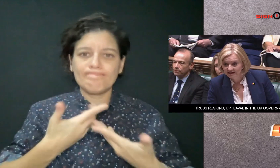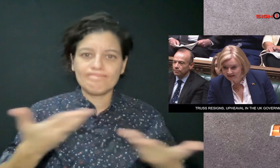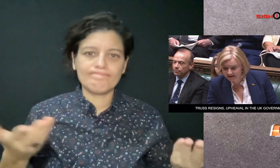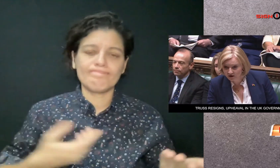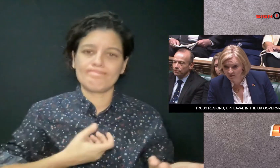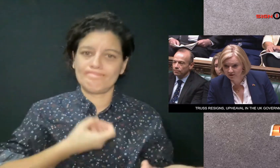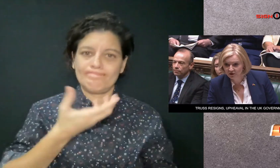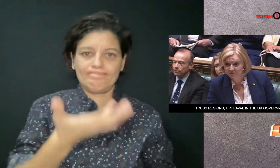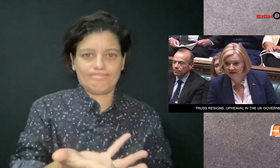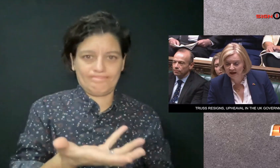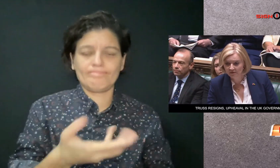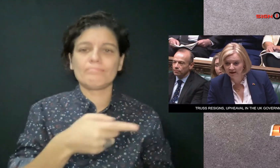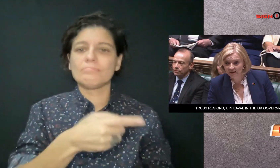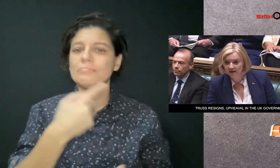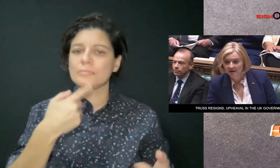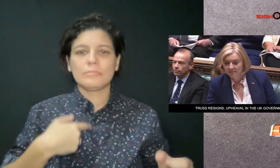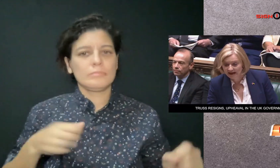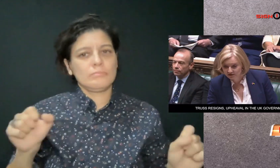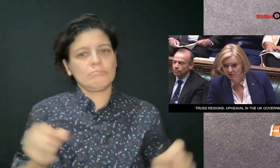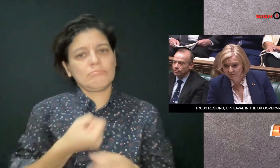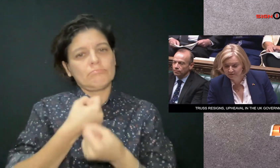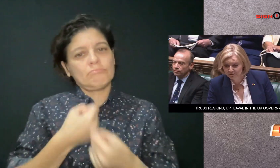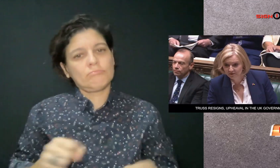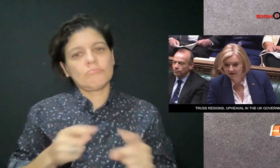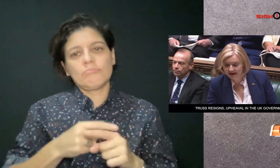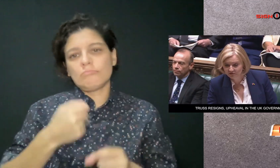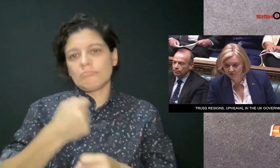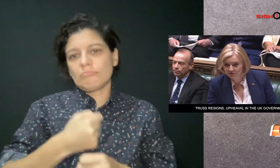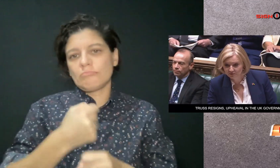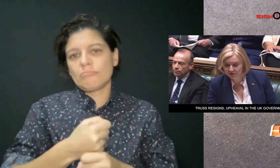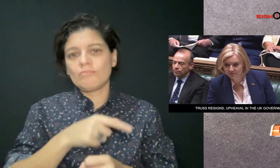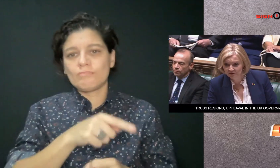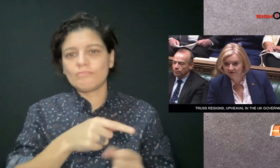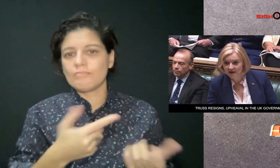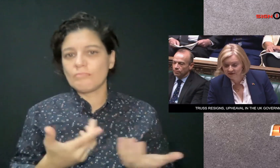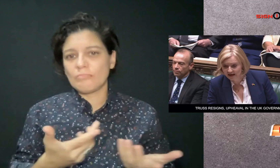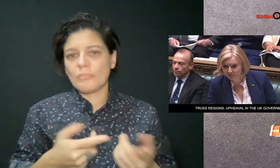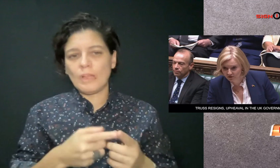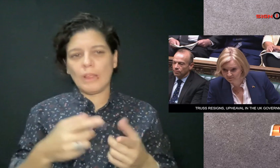she released a statement saying quote I cannot deliver the mandate on which I was